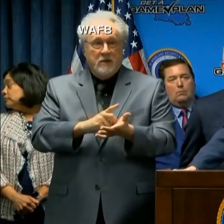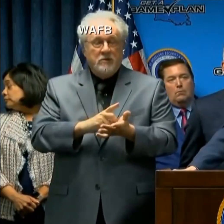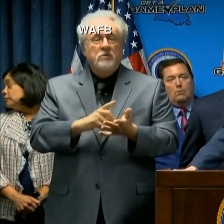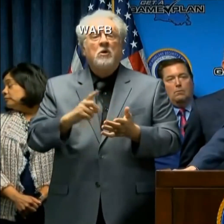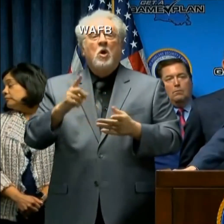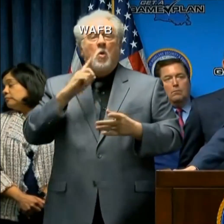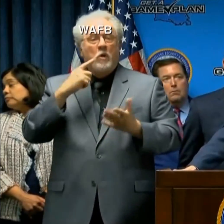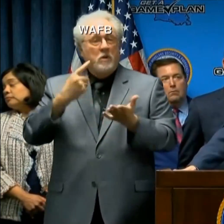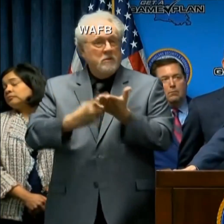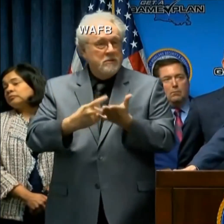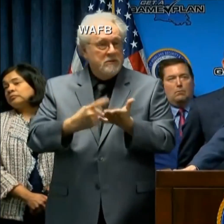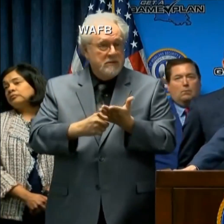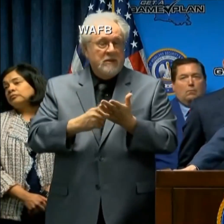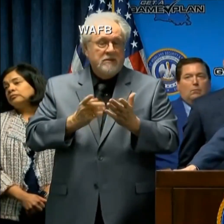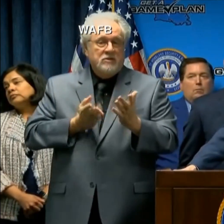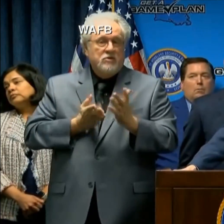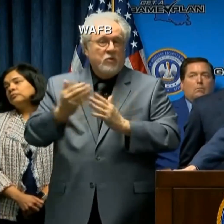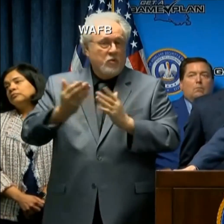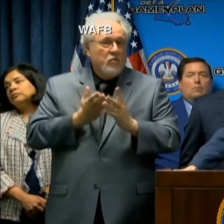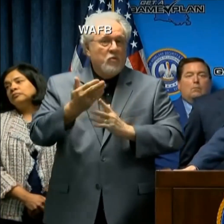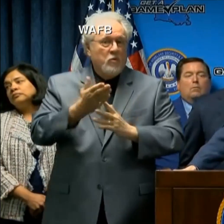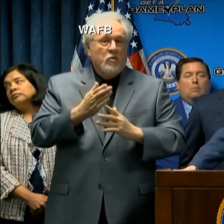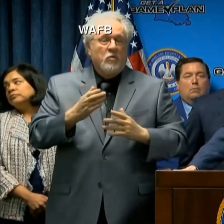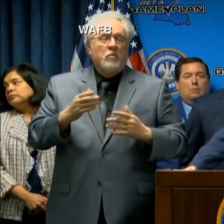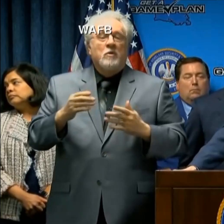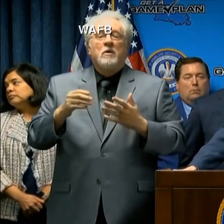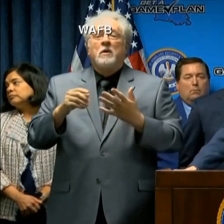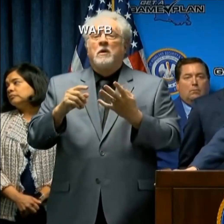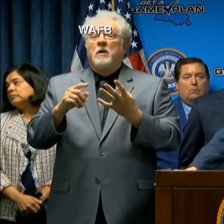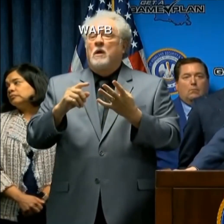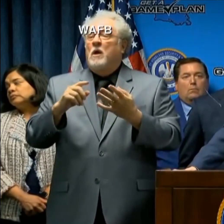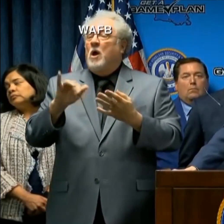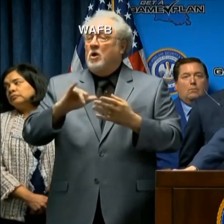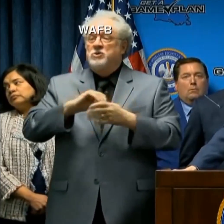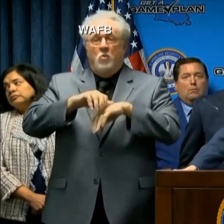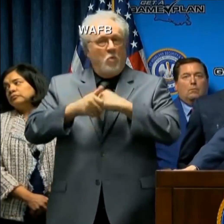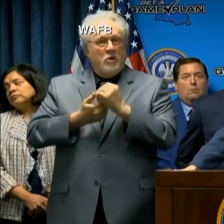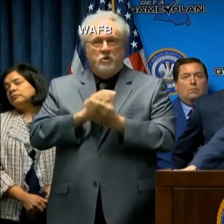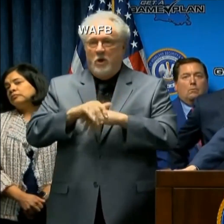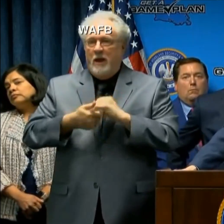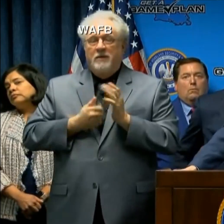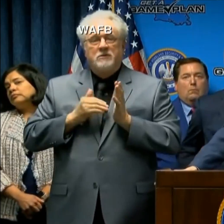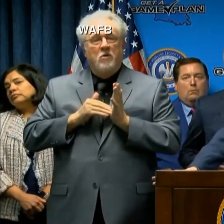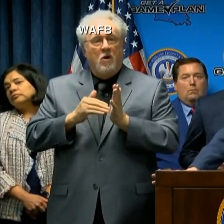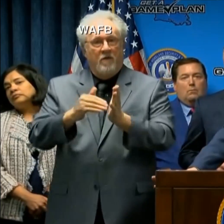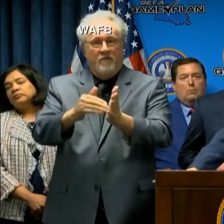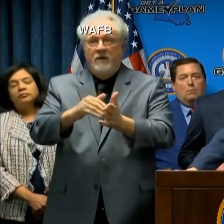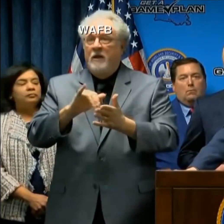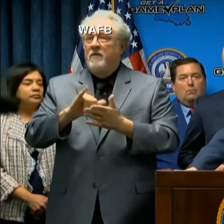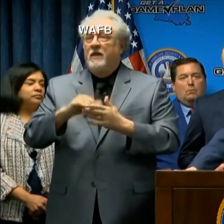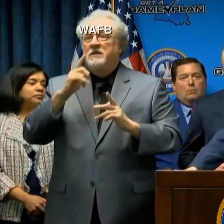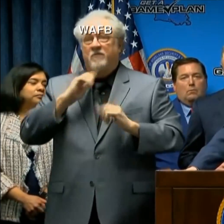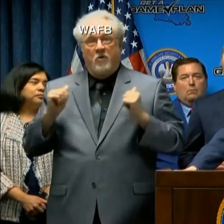through an assessment just as they would any other time we should all be washing our hands frequently and that goes for the entire state not just the Greater